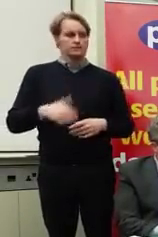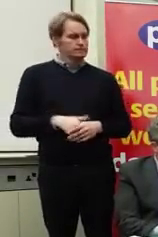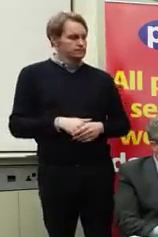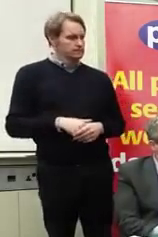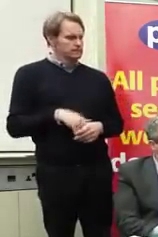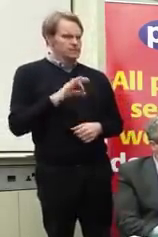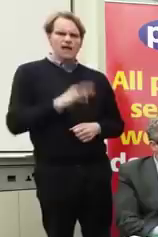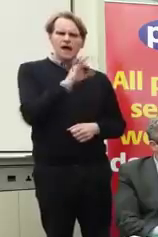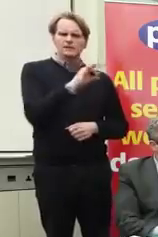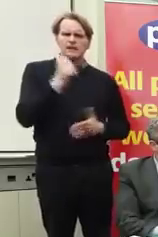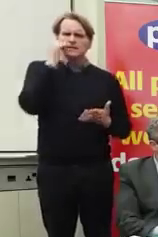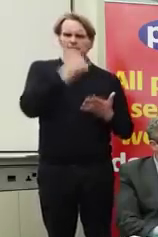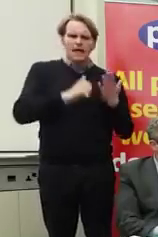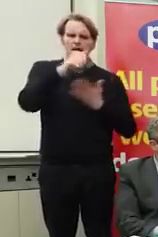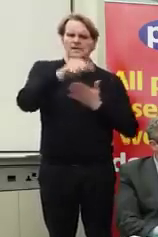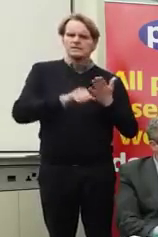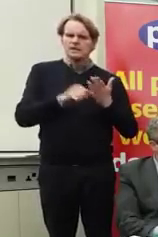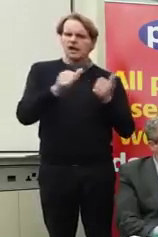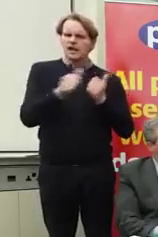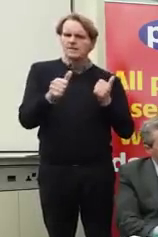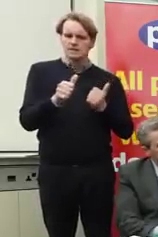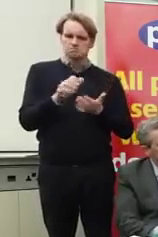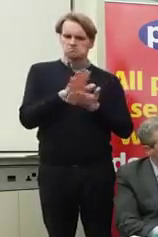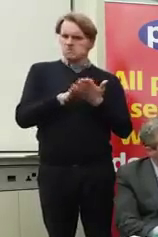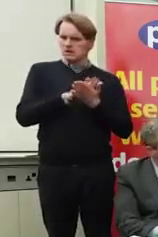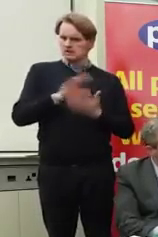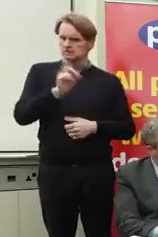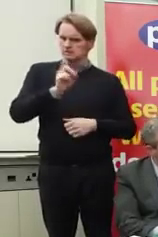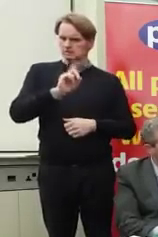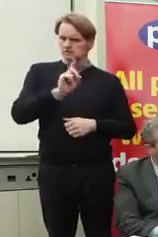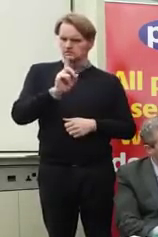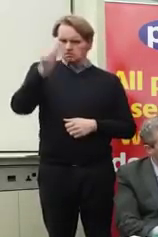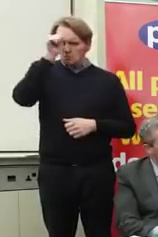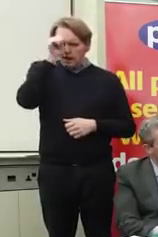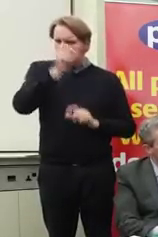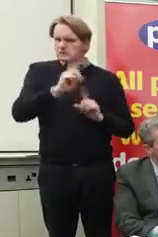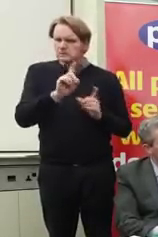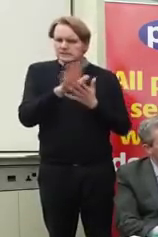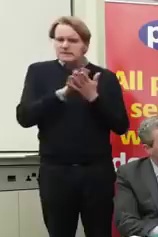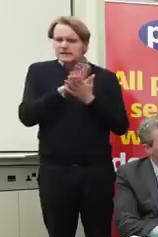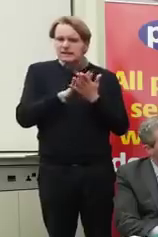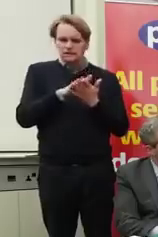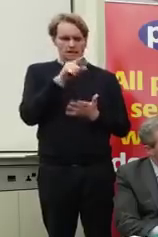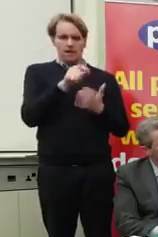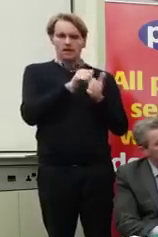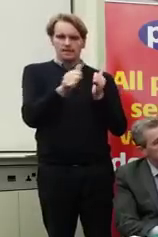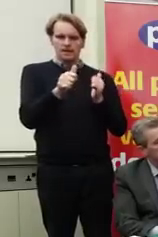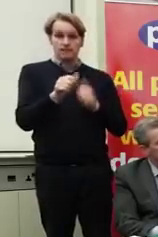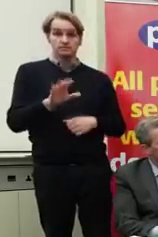mean by blacklisting because I know this we've tried to get that awareness, get the message across. Well basically it's a traditional method that's been